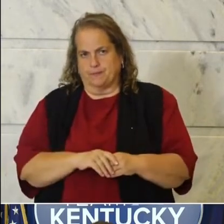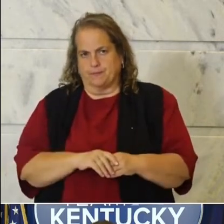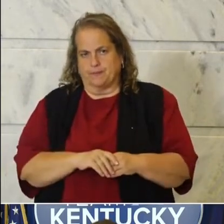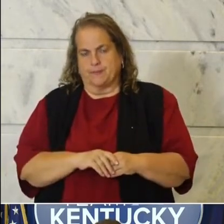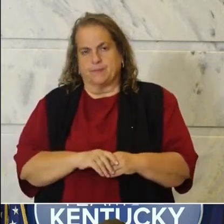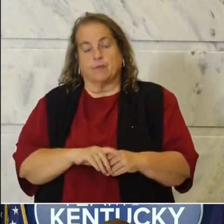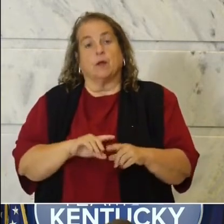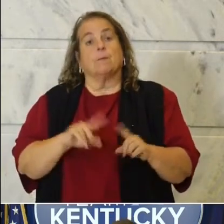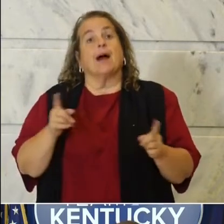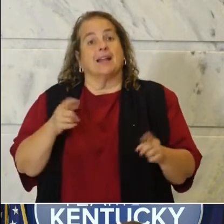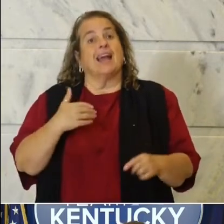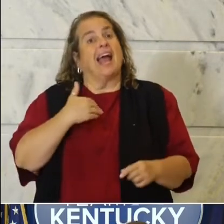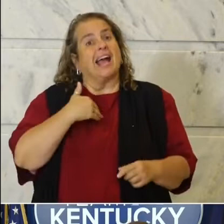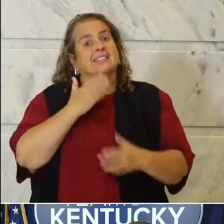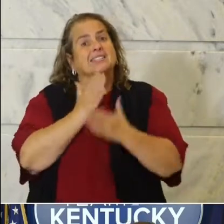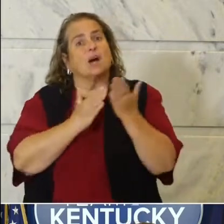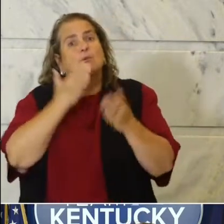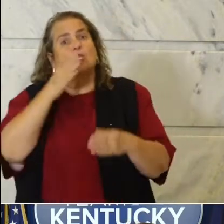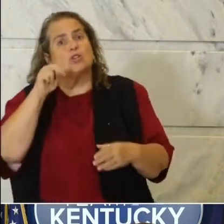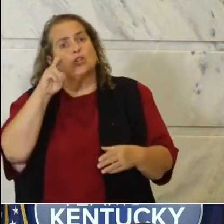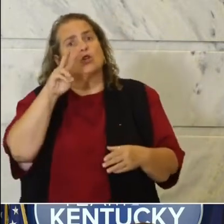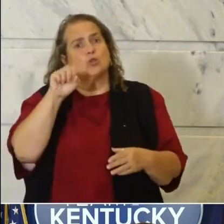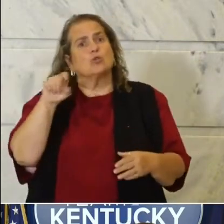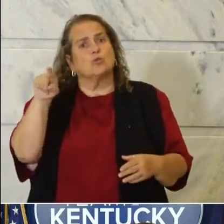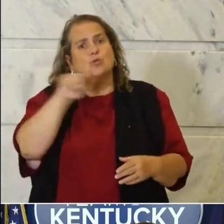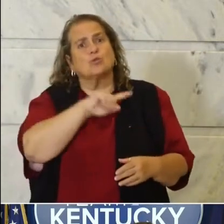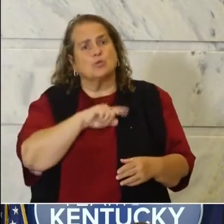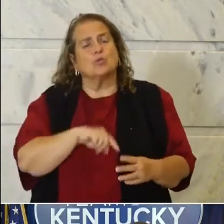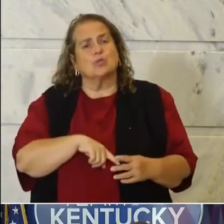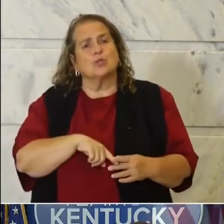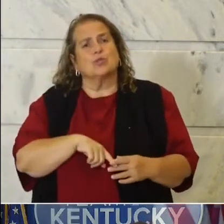But there's good news out there. Everything that we give on the report